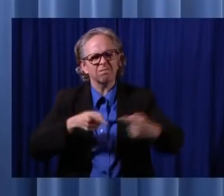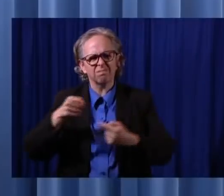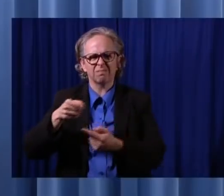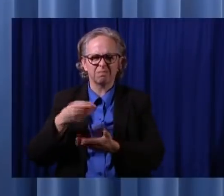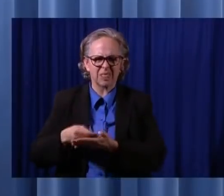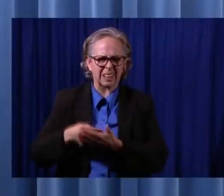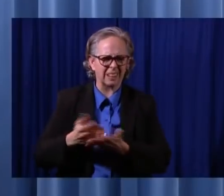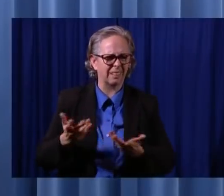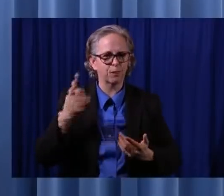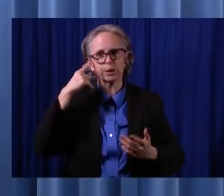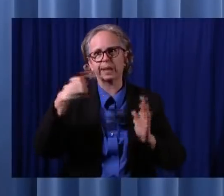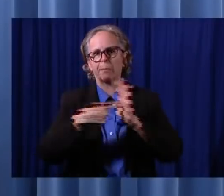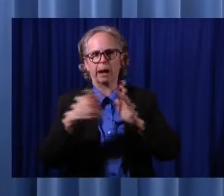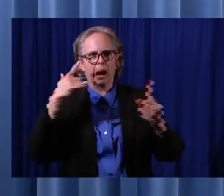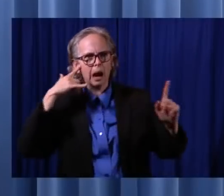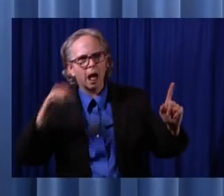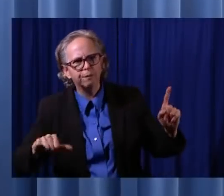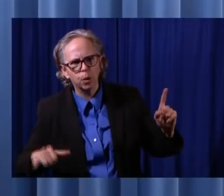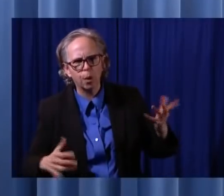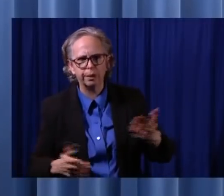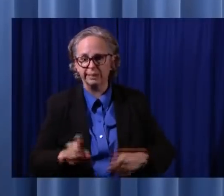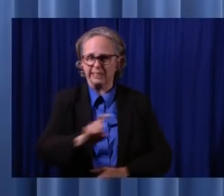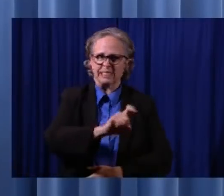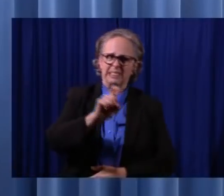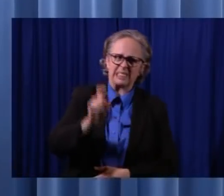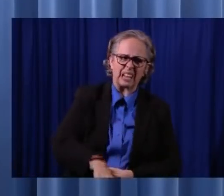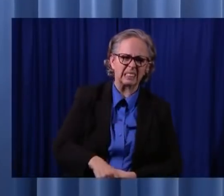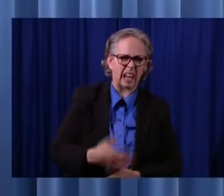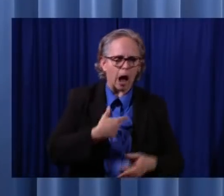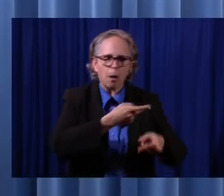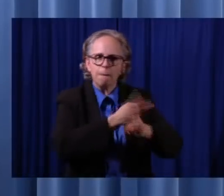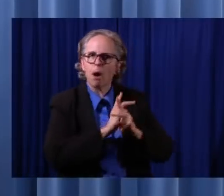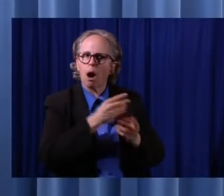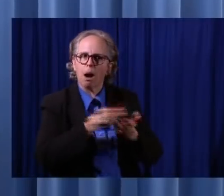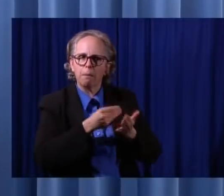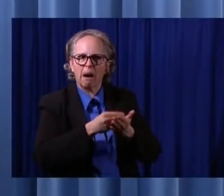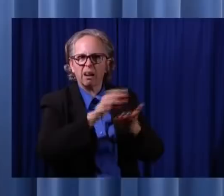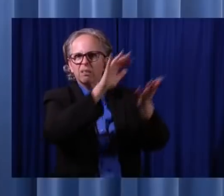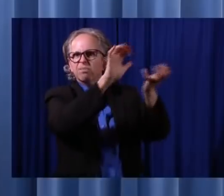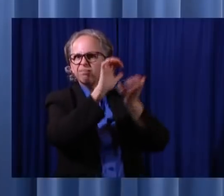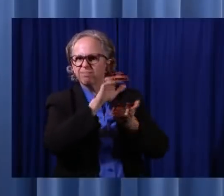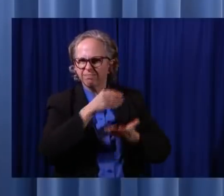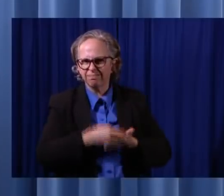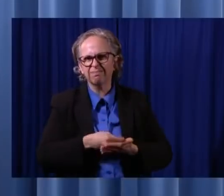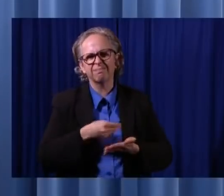FOR GREATER AUTHORITY THAN WE CURRENTLY THINK WE WILL NEED SO THAT WE HAVE IT JUST IN CASE WE